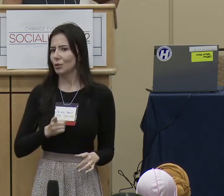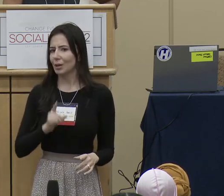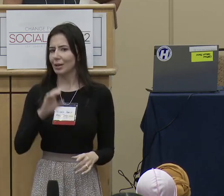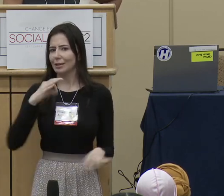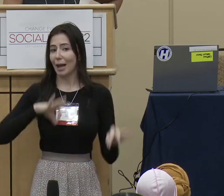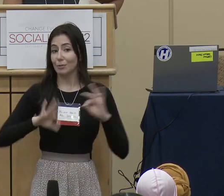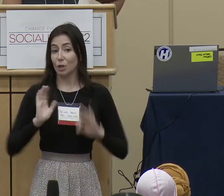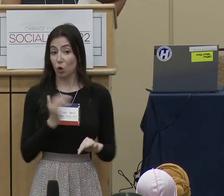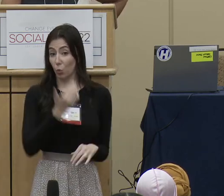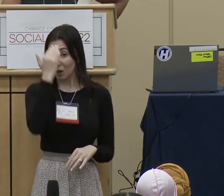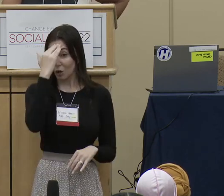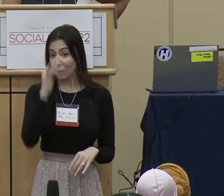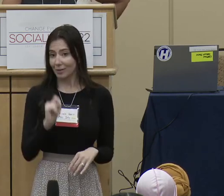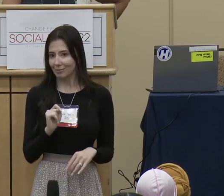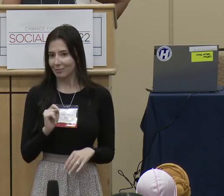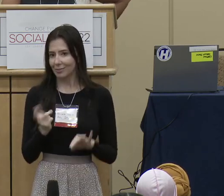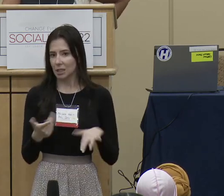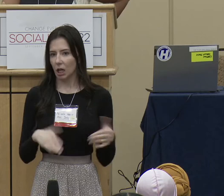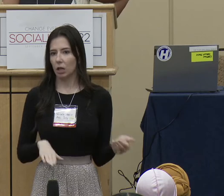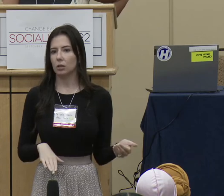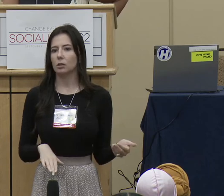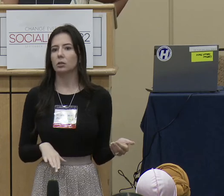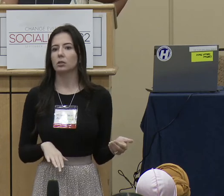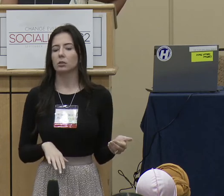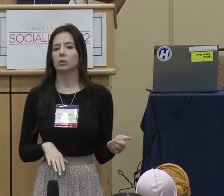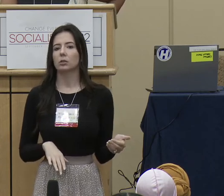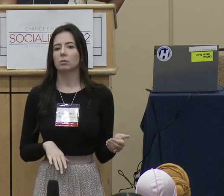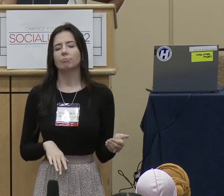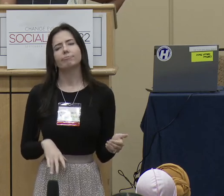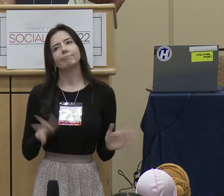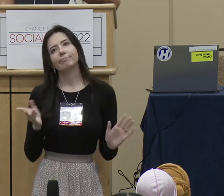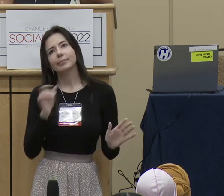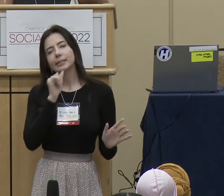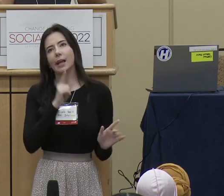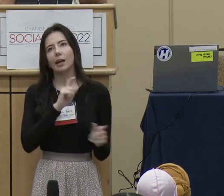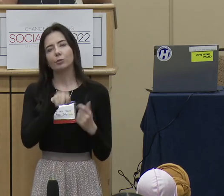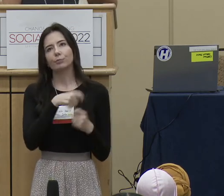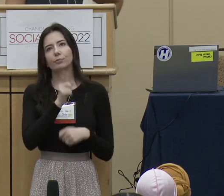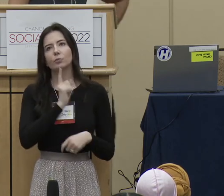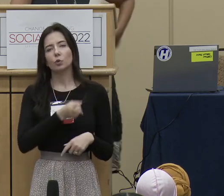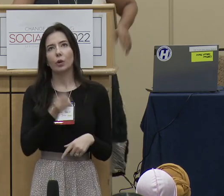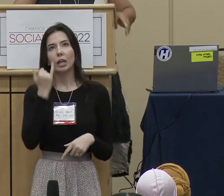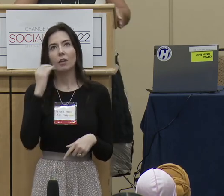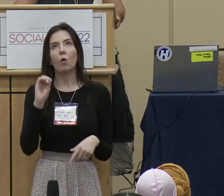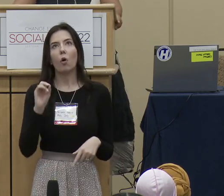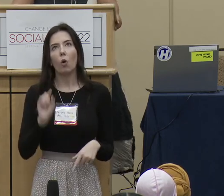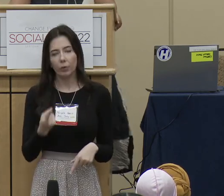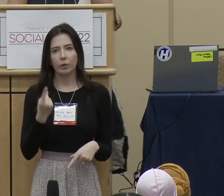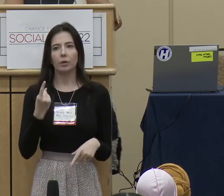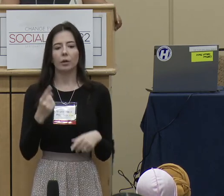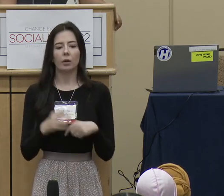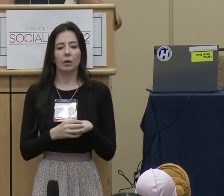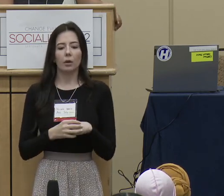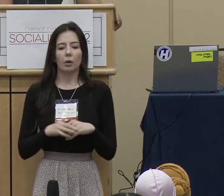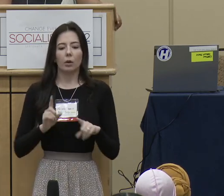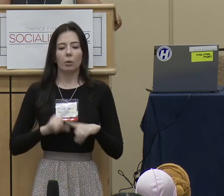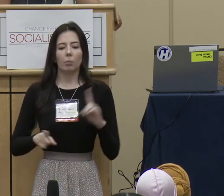true , capitalism as we know it is dead. " Now, not quite true .